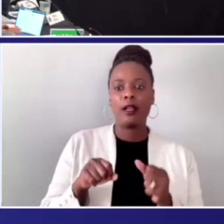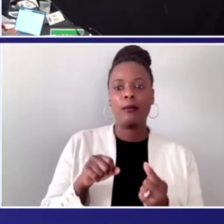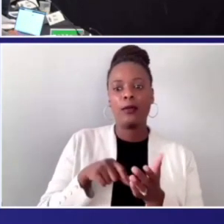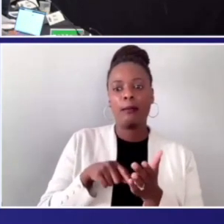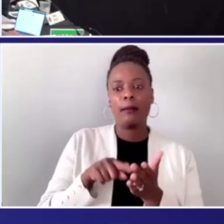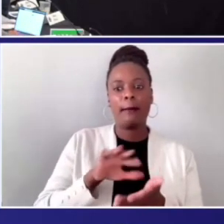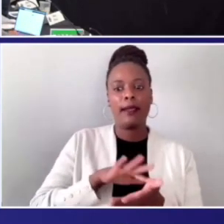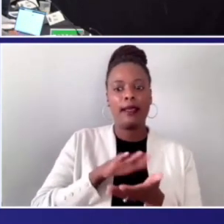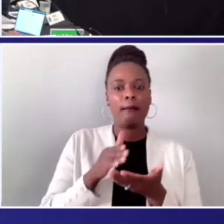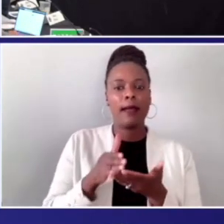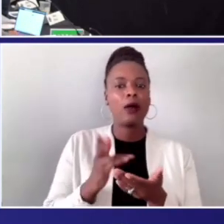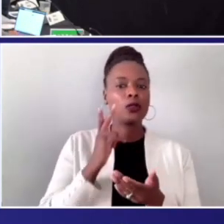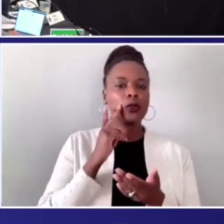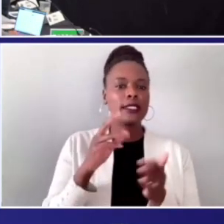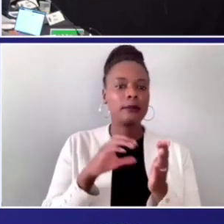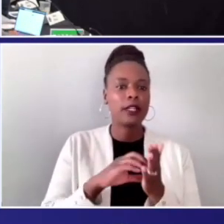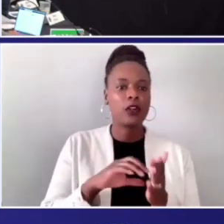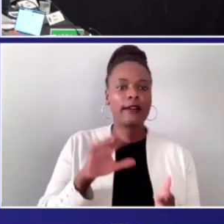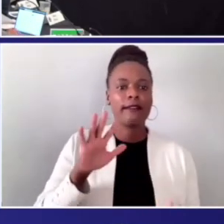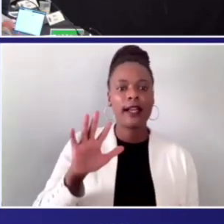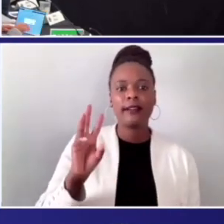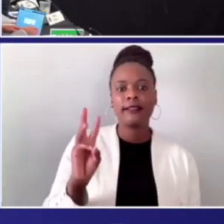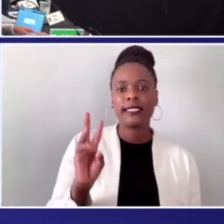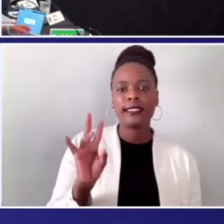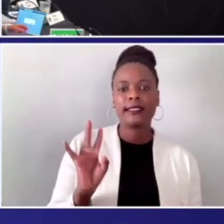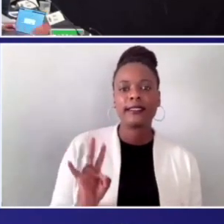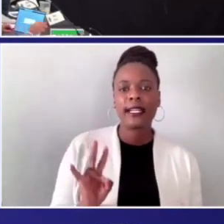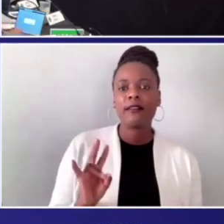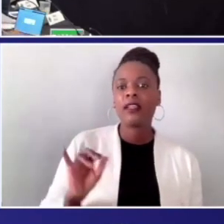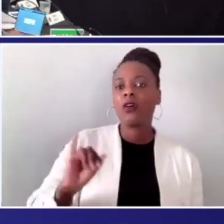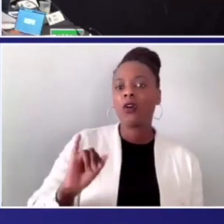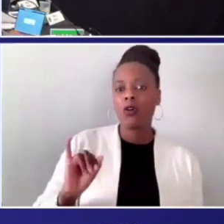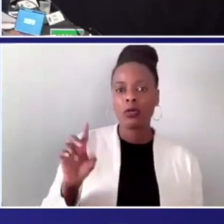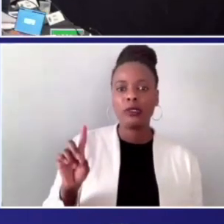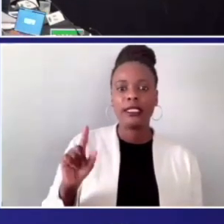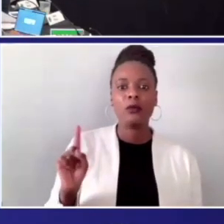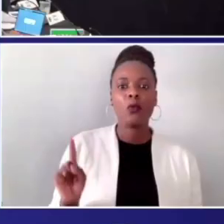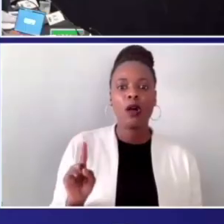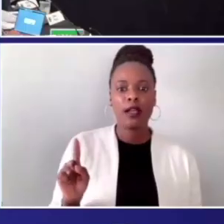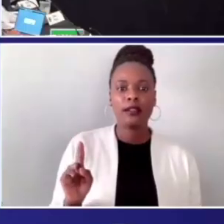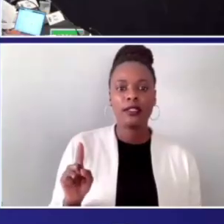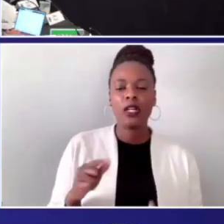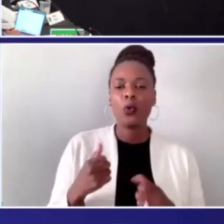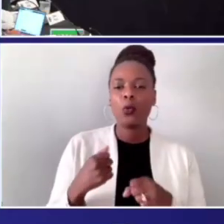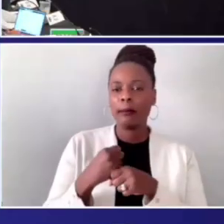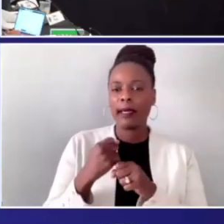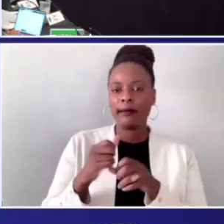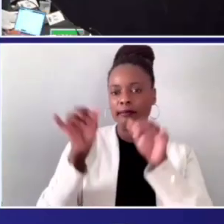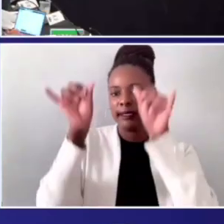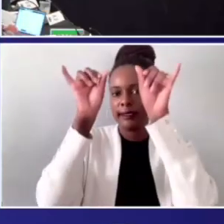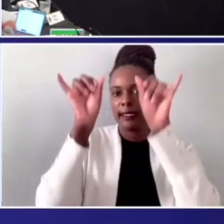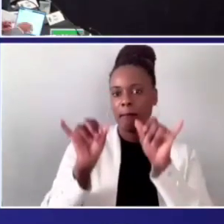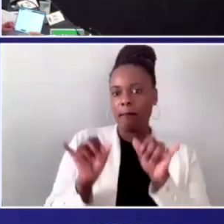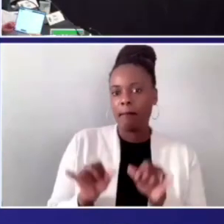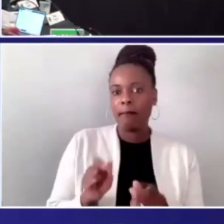where we -- and even (d)(1) a little bit where we're making the conforming edits around the applicable payment,